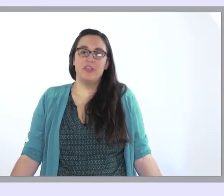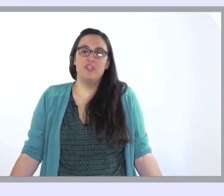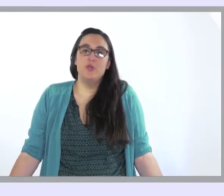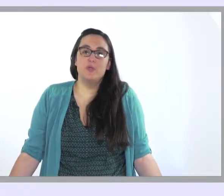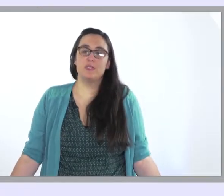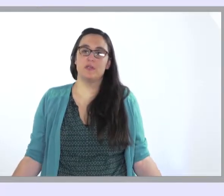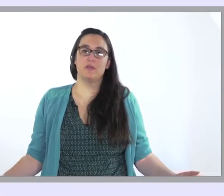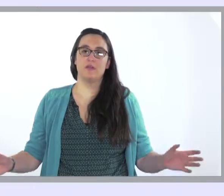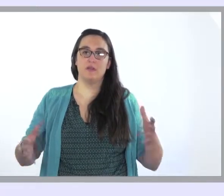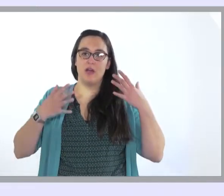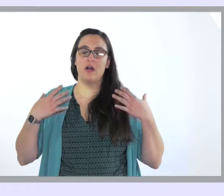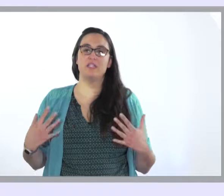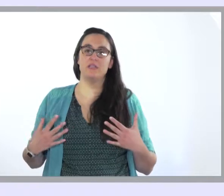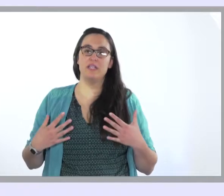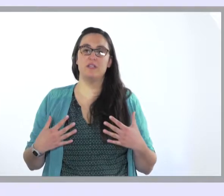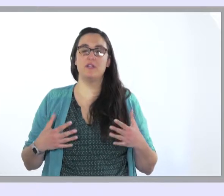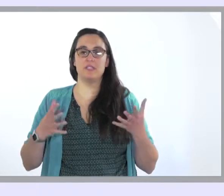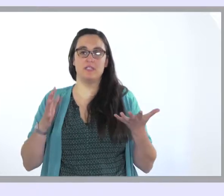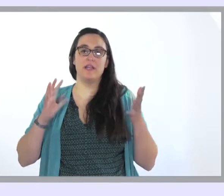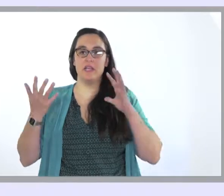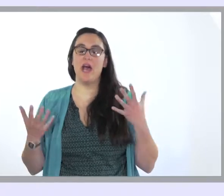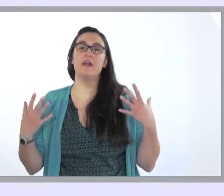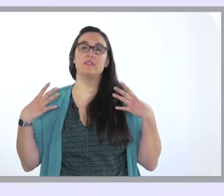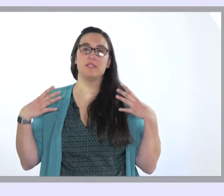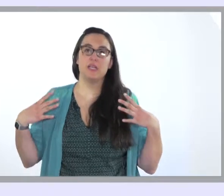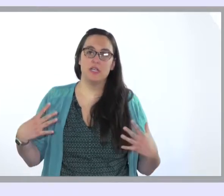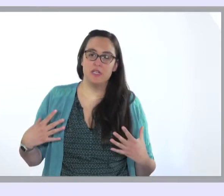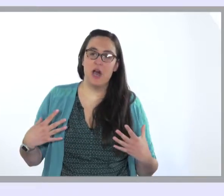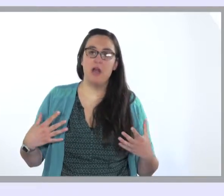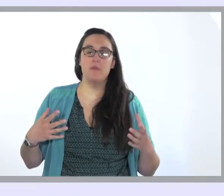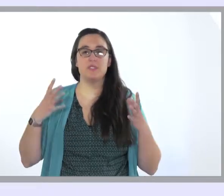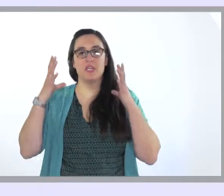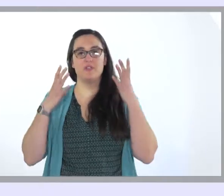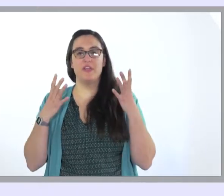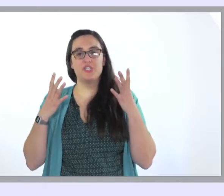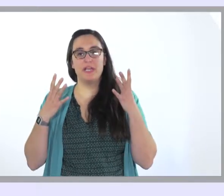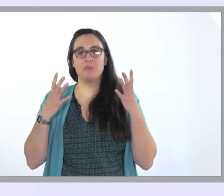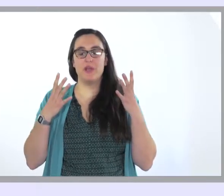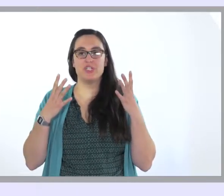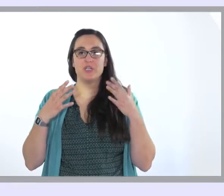They use articulators like the hands, the arms, facial expressions,